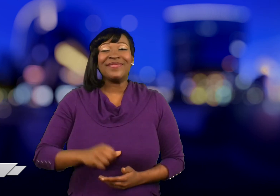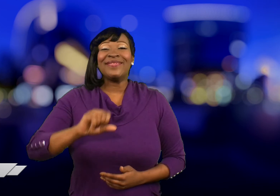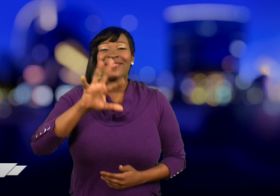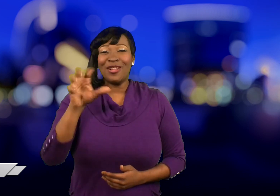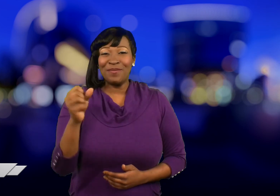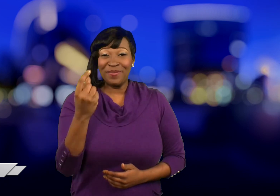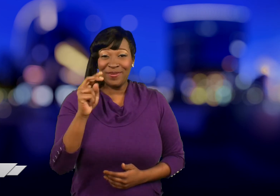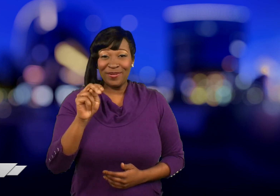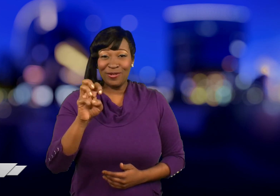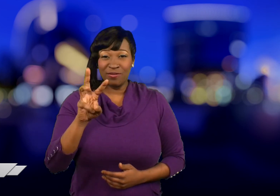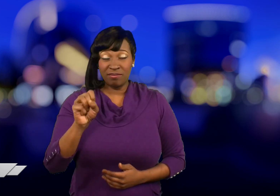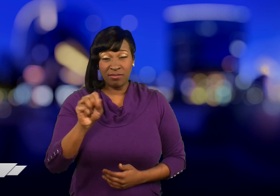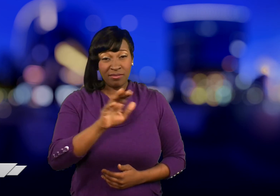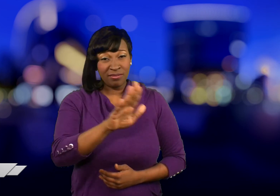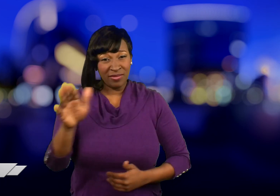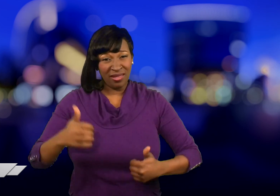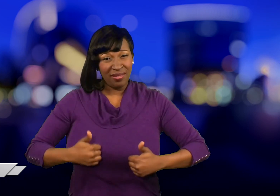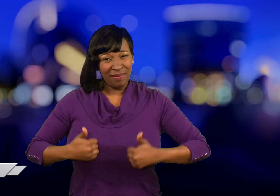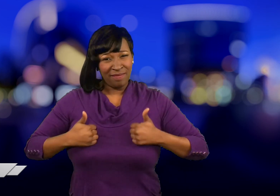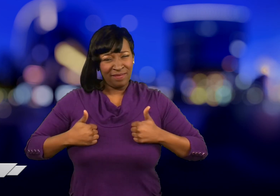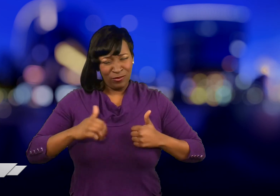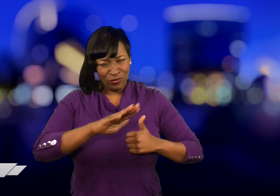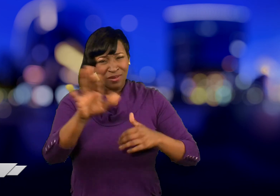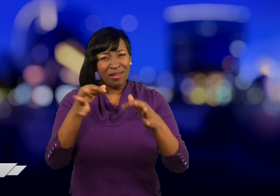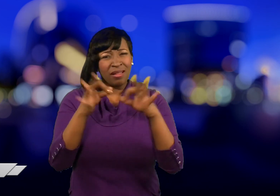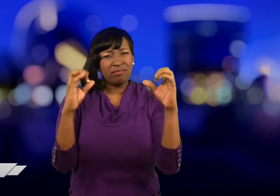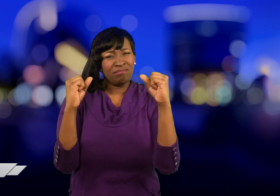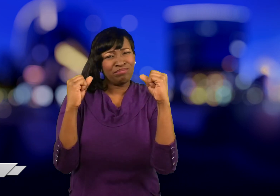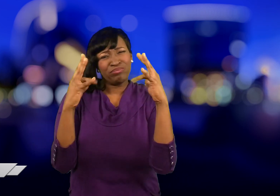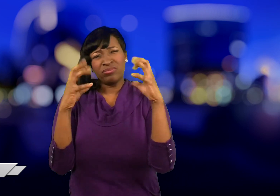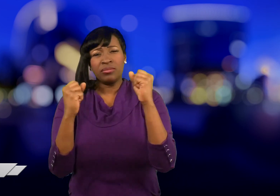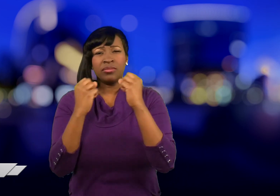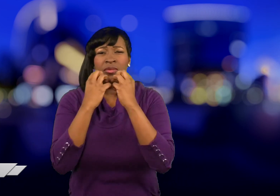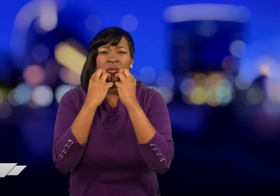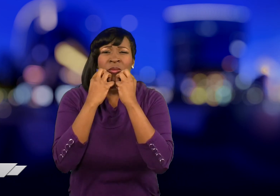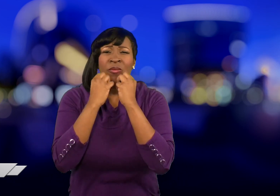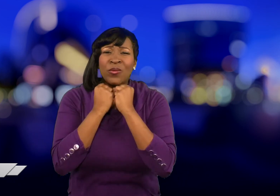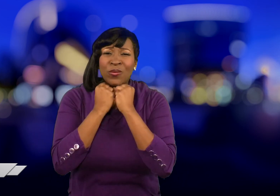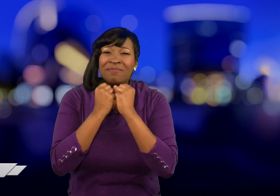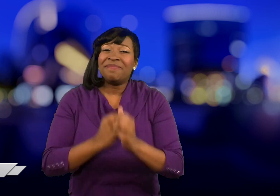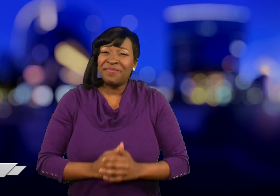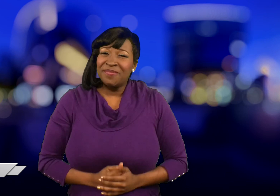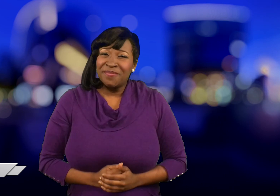Sign1News. Your life. Your language.